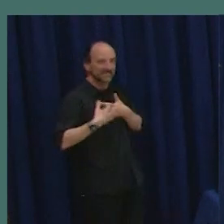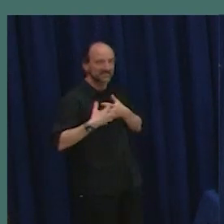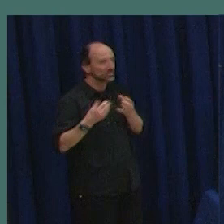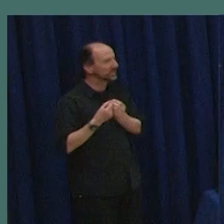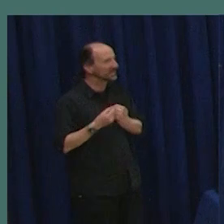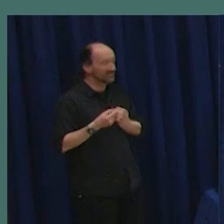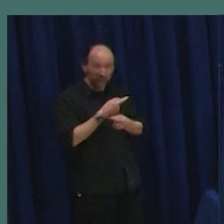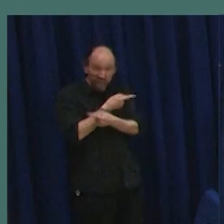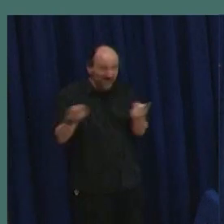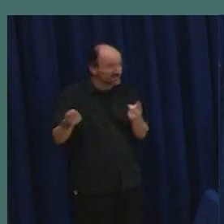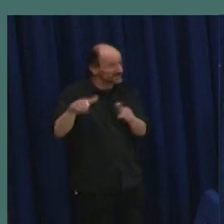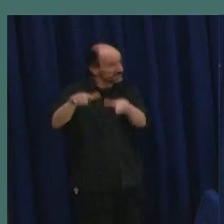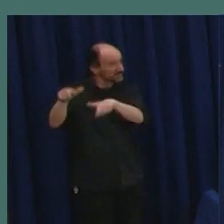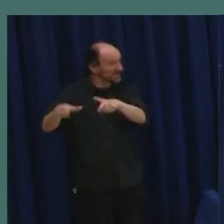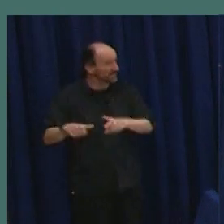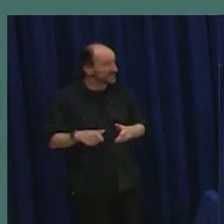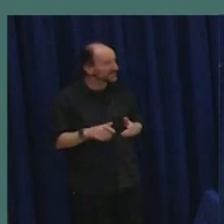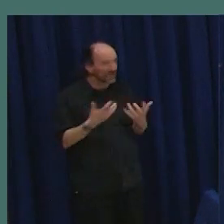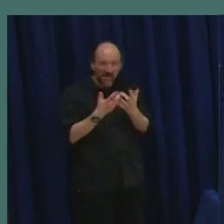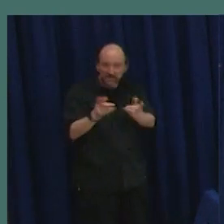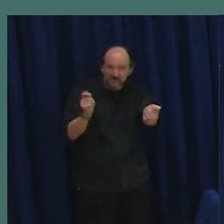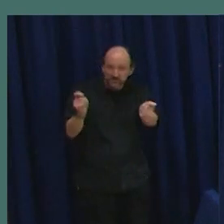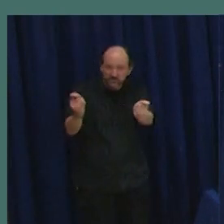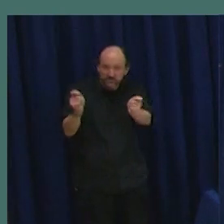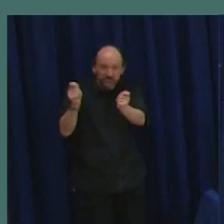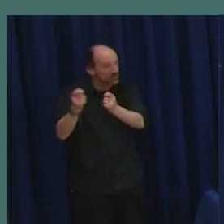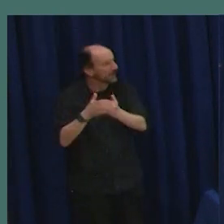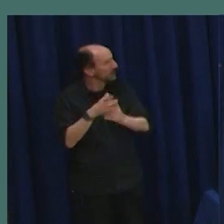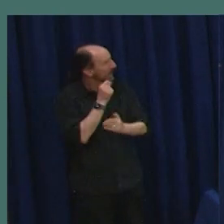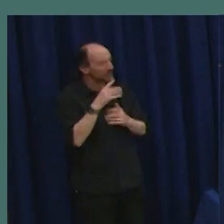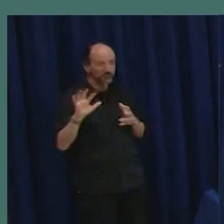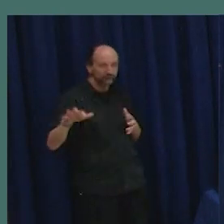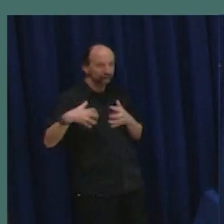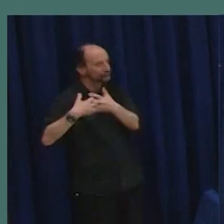so actually what can do to that environment to make it more manageable, okay, education's